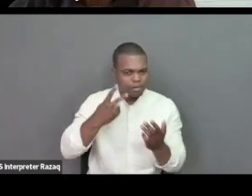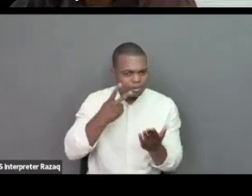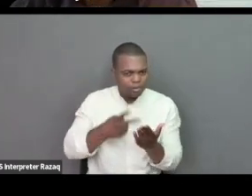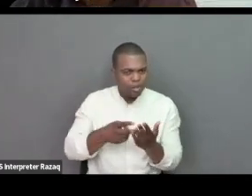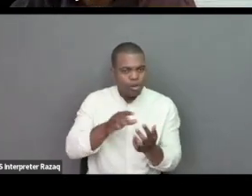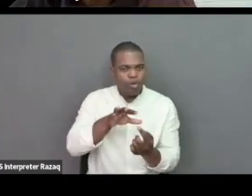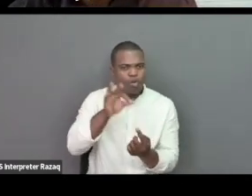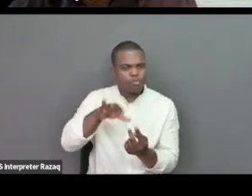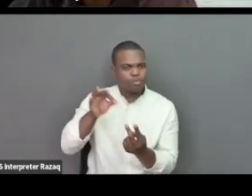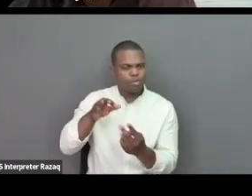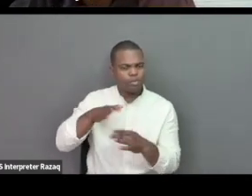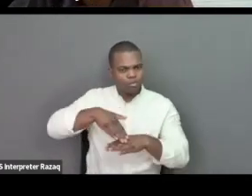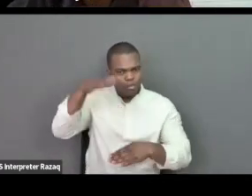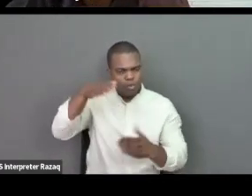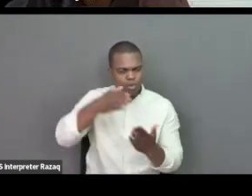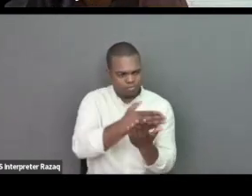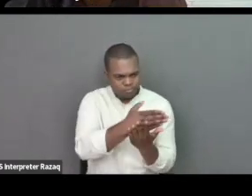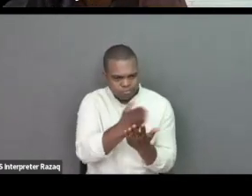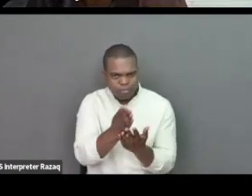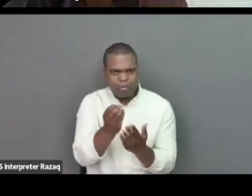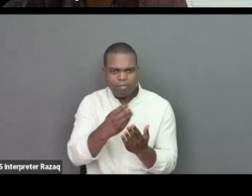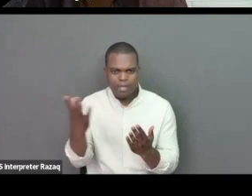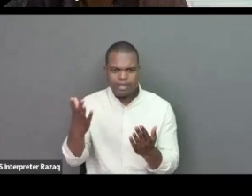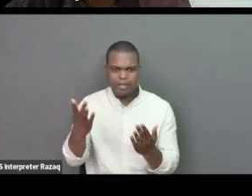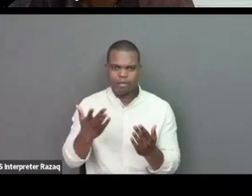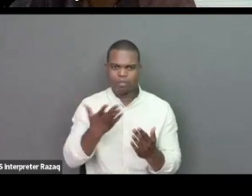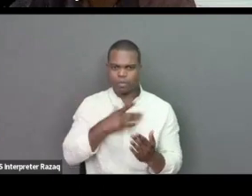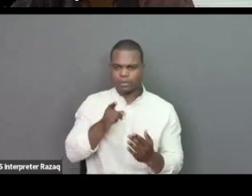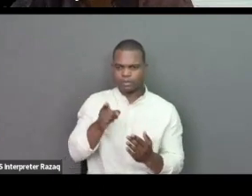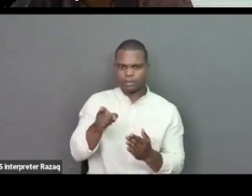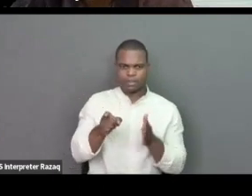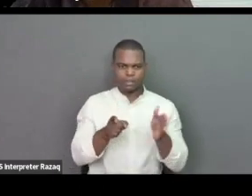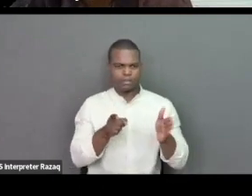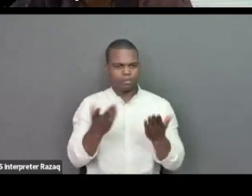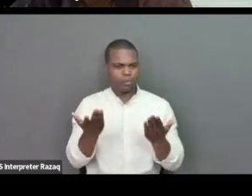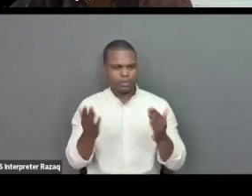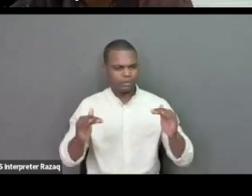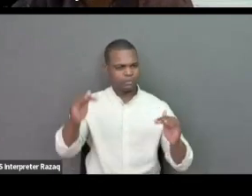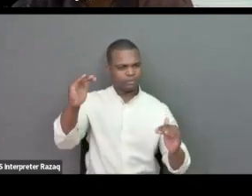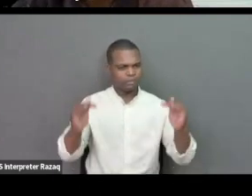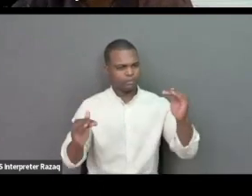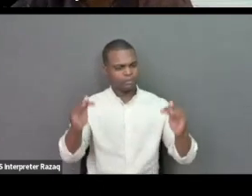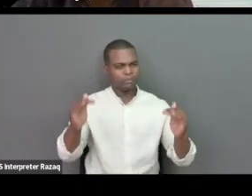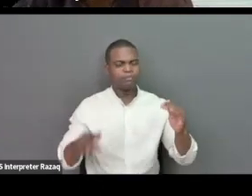The training would aim also to raise awareness,